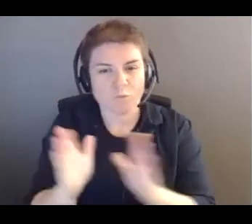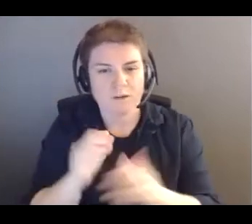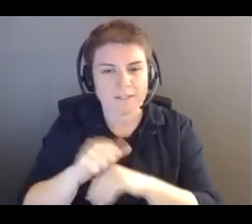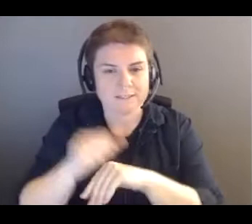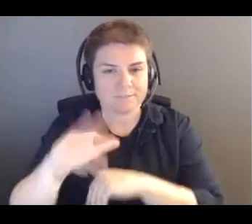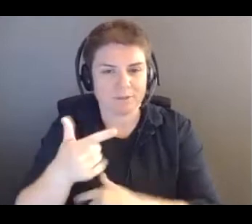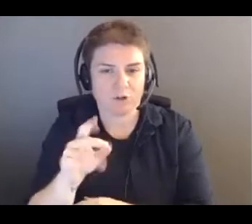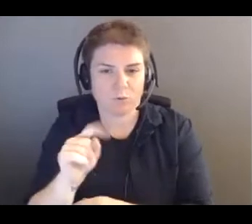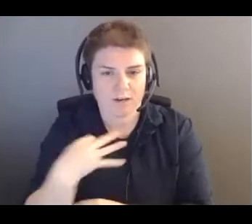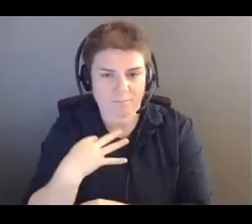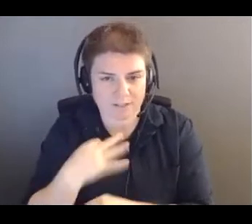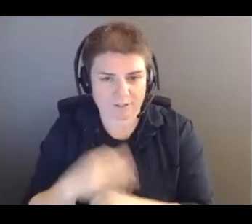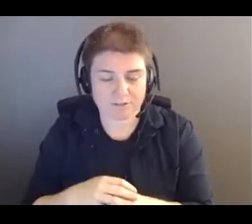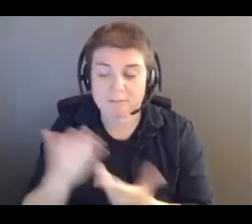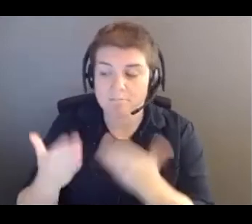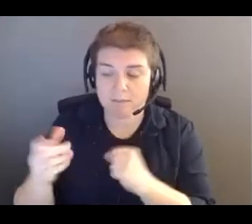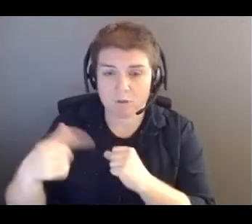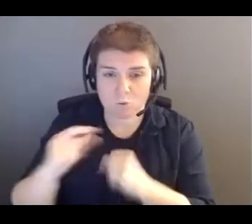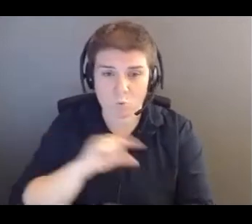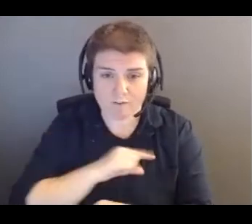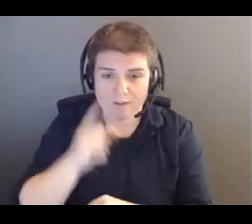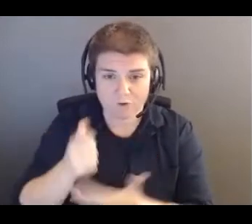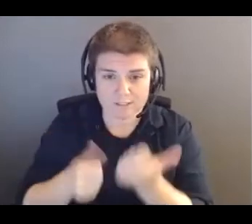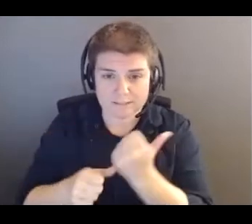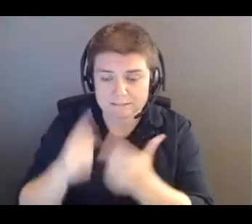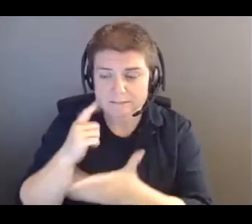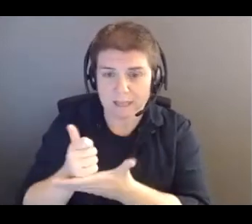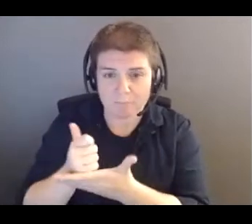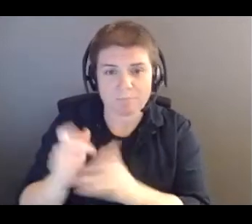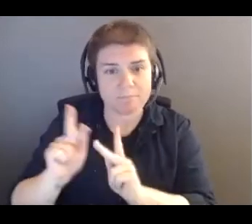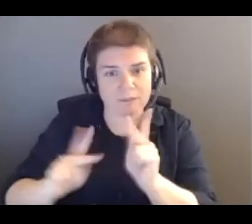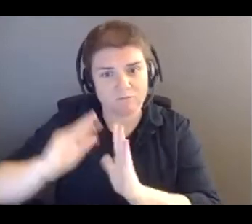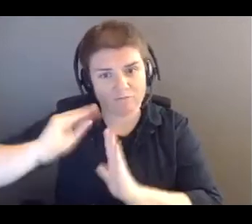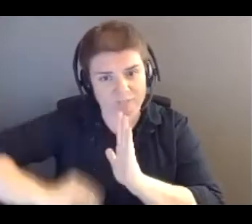be eligible for assistance to pay for someone to help you complete an application if you